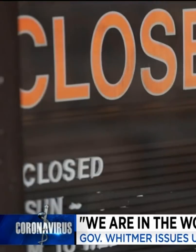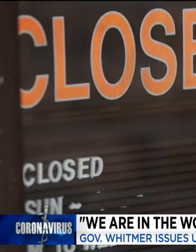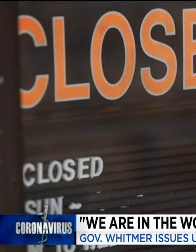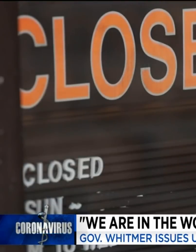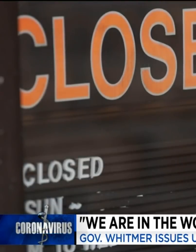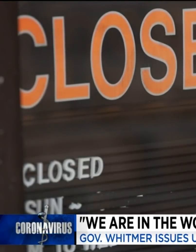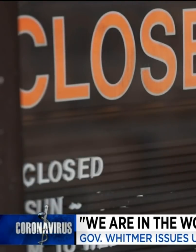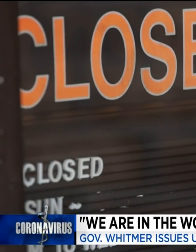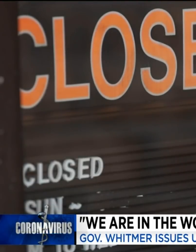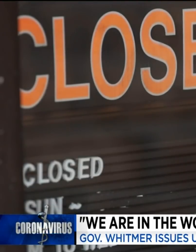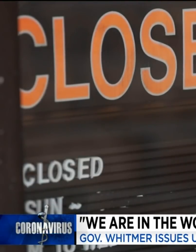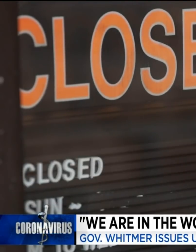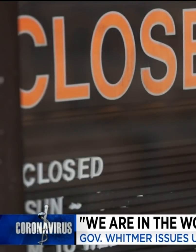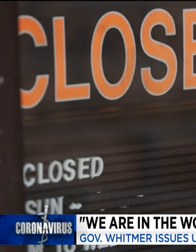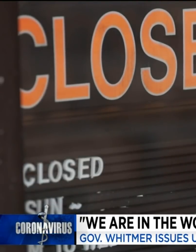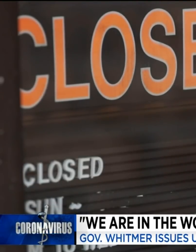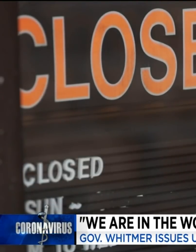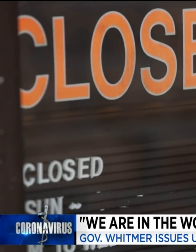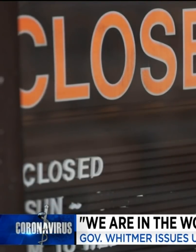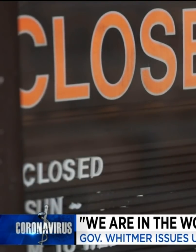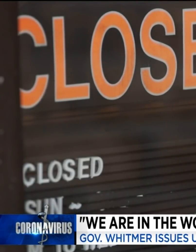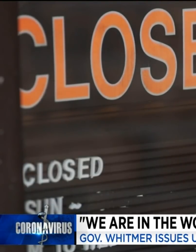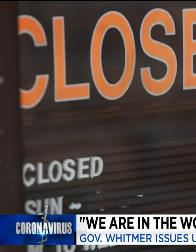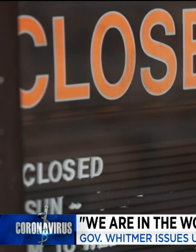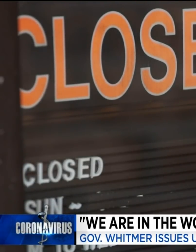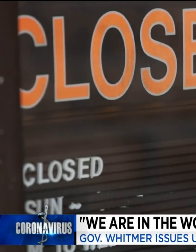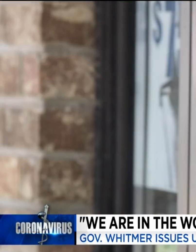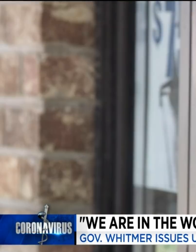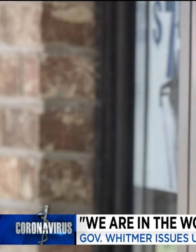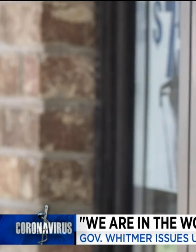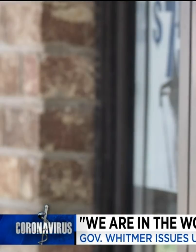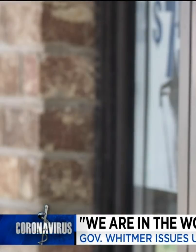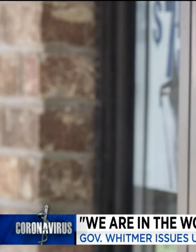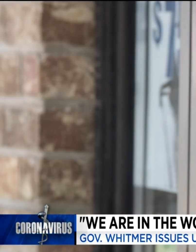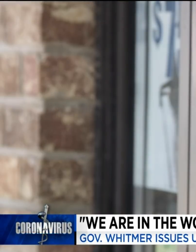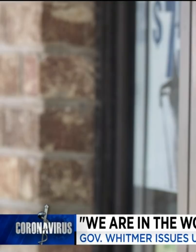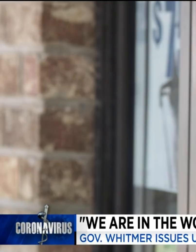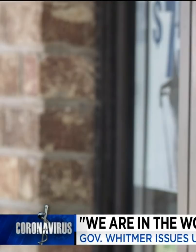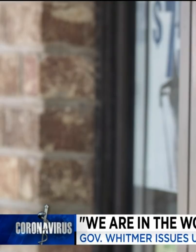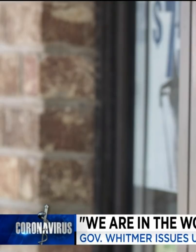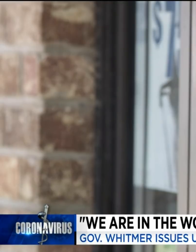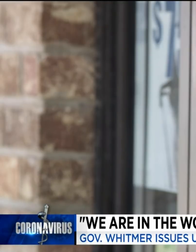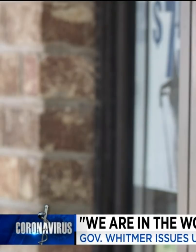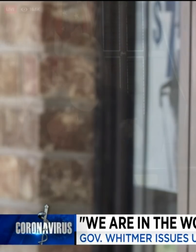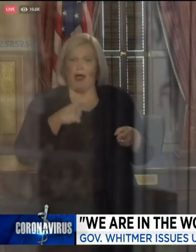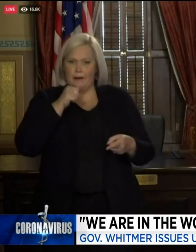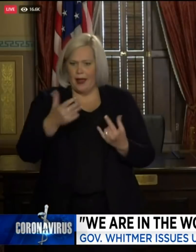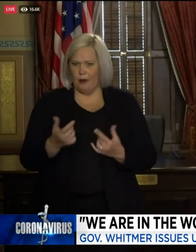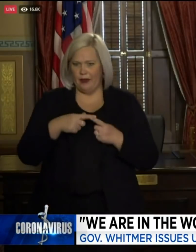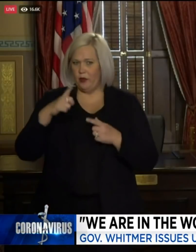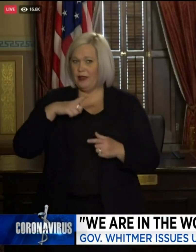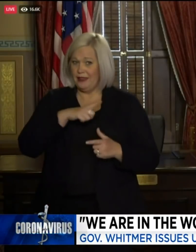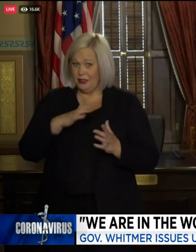Mara: THE GOVERNOR STOPPED SHORED OF INSTITUTING ANY FURTHER RESTRICTIONS AND NO MENTION OF LOCKDOWN.